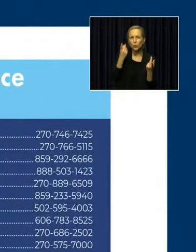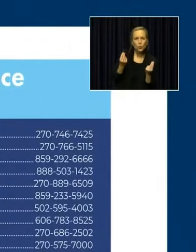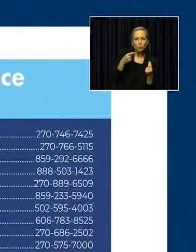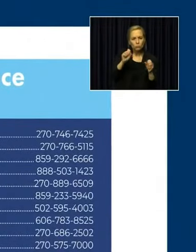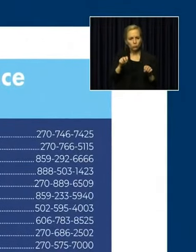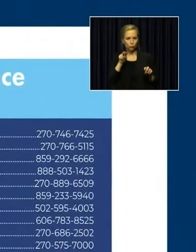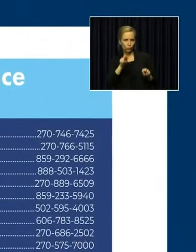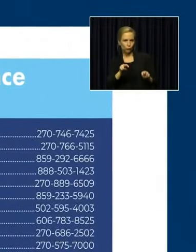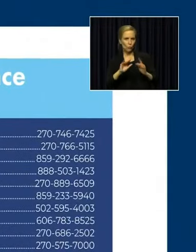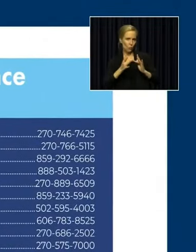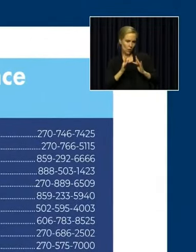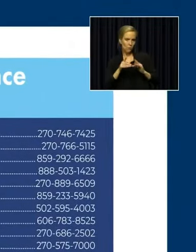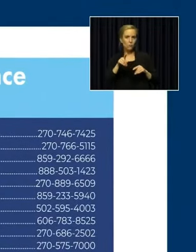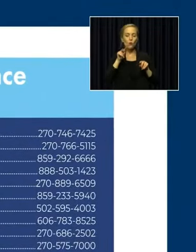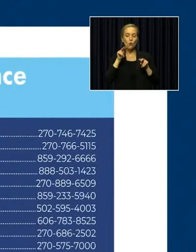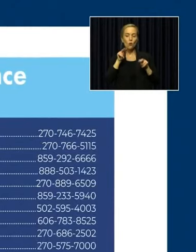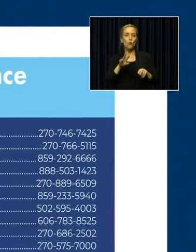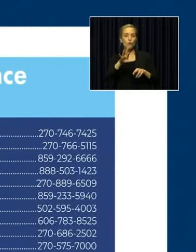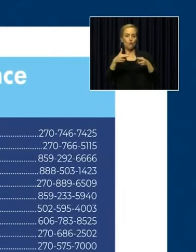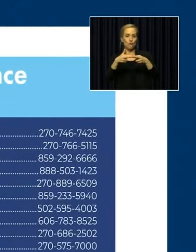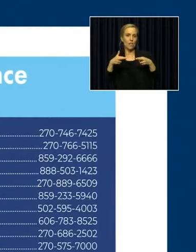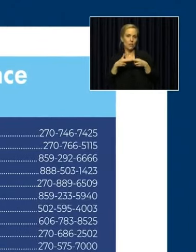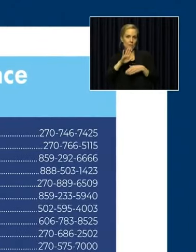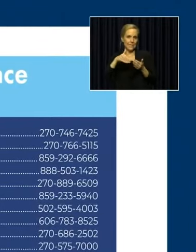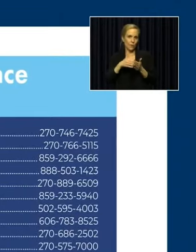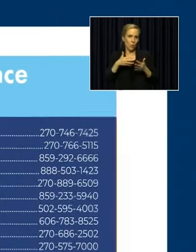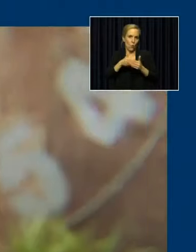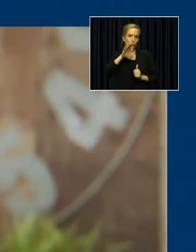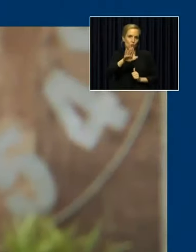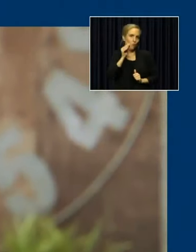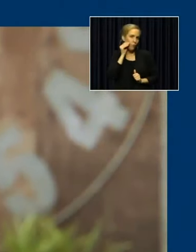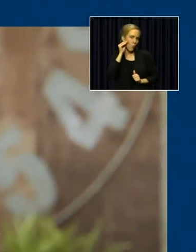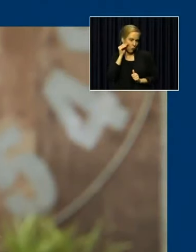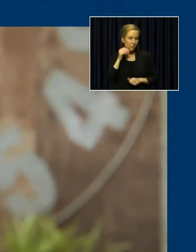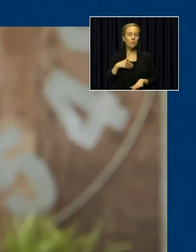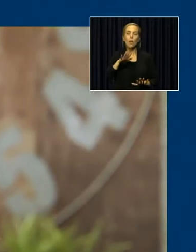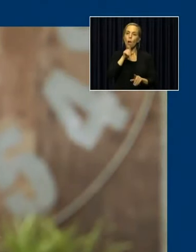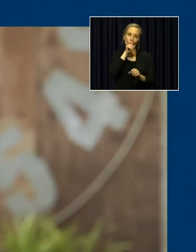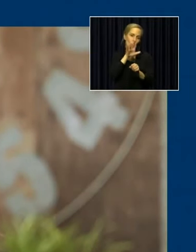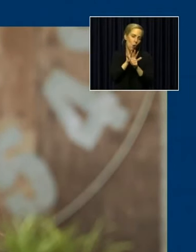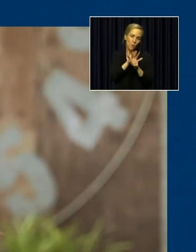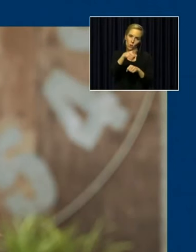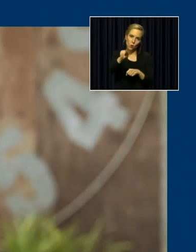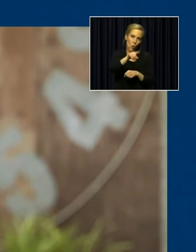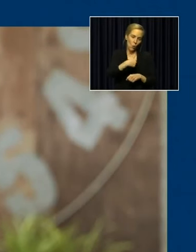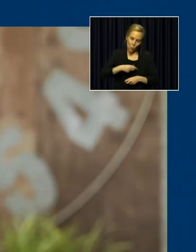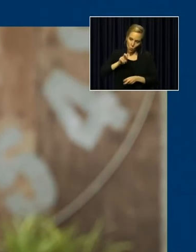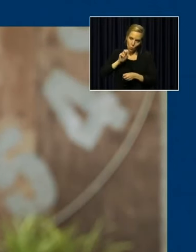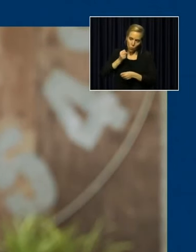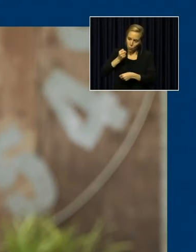REMEMBER, WE ARE ALL IN THIS TOGETHER, AND WE ARE ALL A PART OF TEAM KENTUCKY.